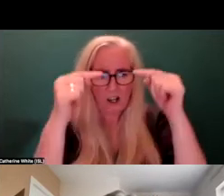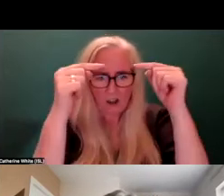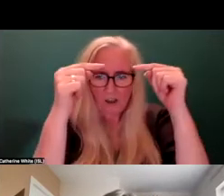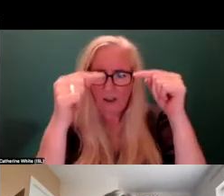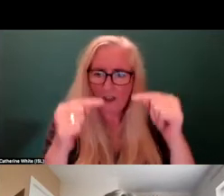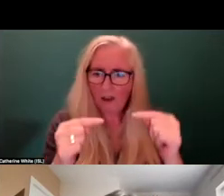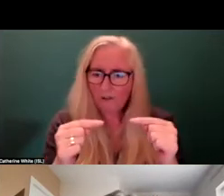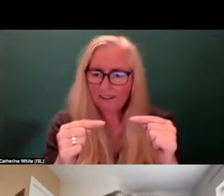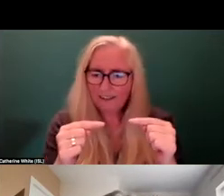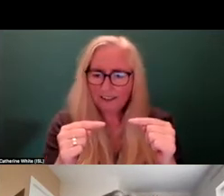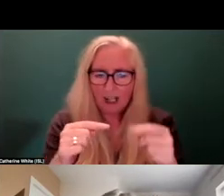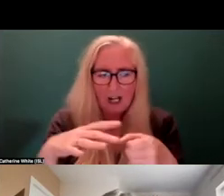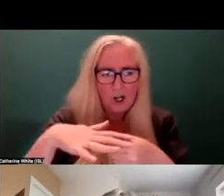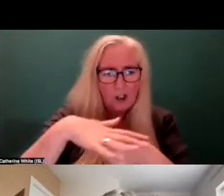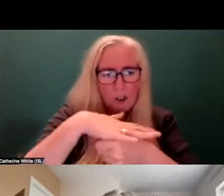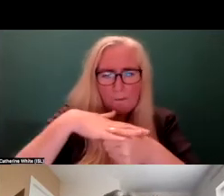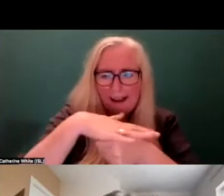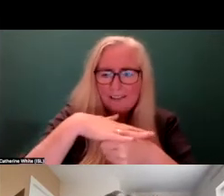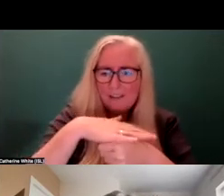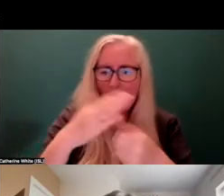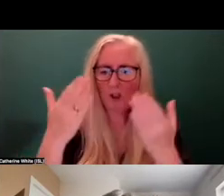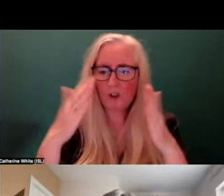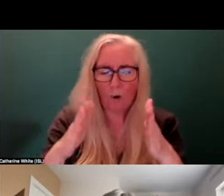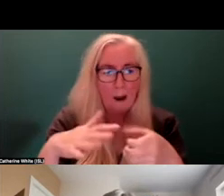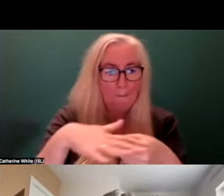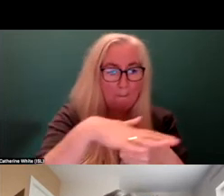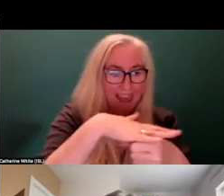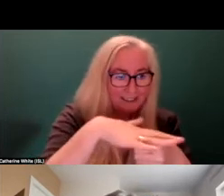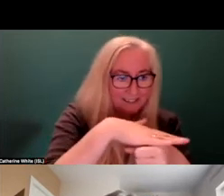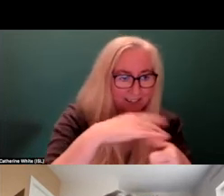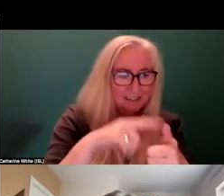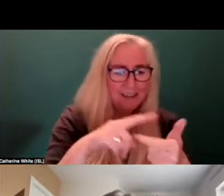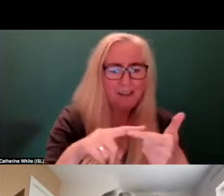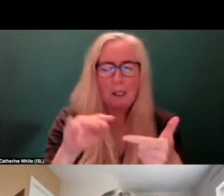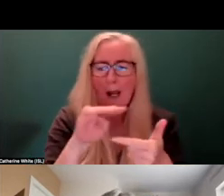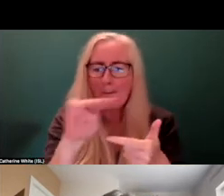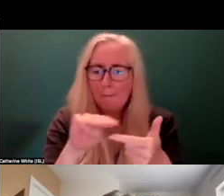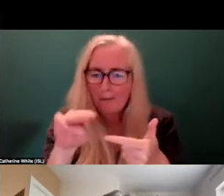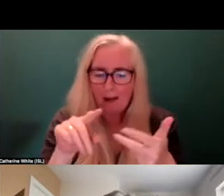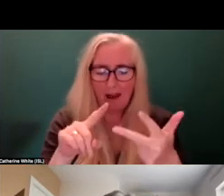These eight domains really kind of cluster around place, around people